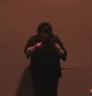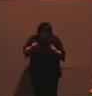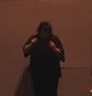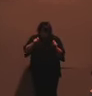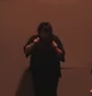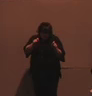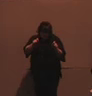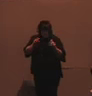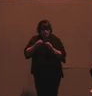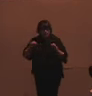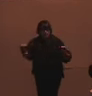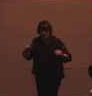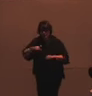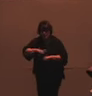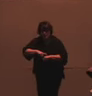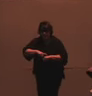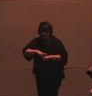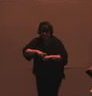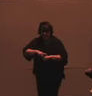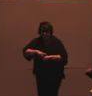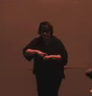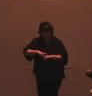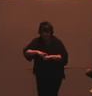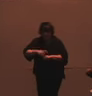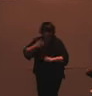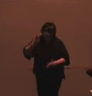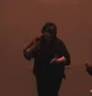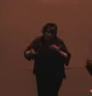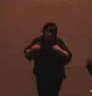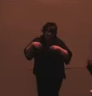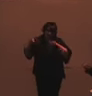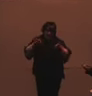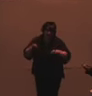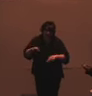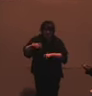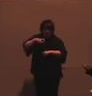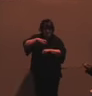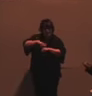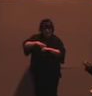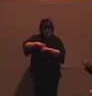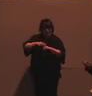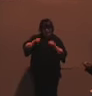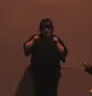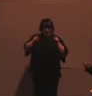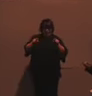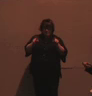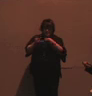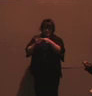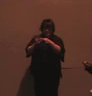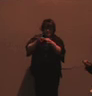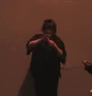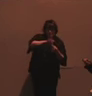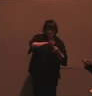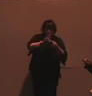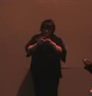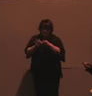Or I can say time itself is the relationship itself between these notes.